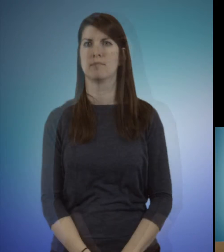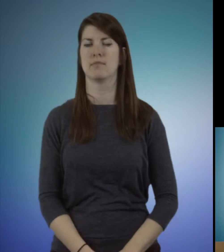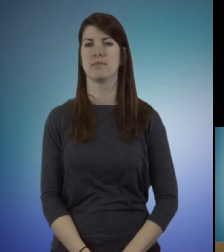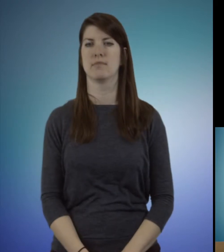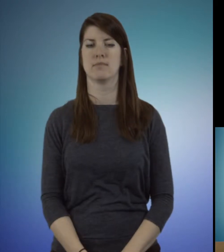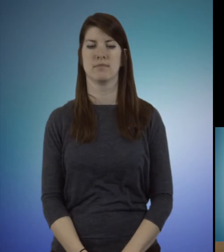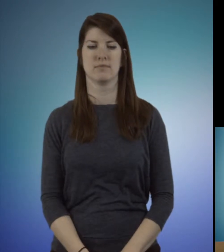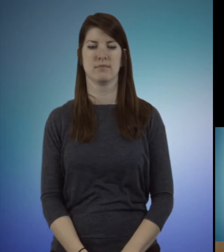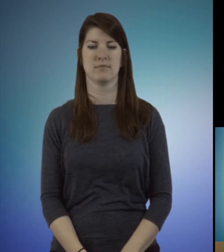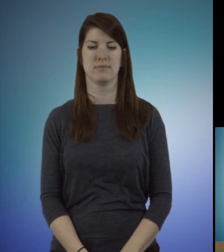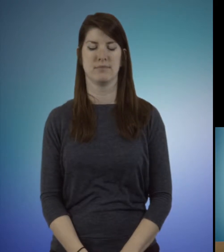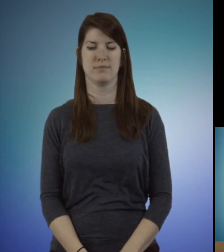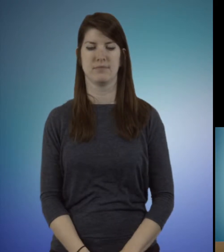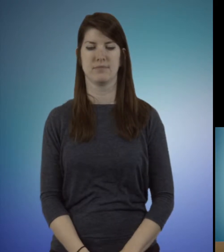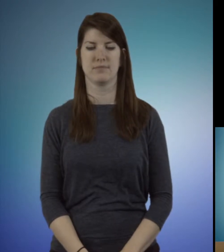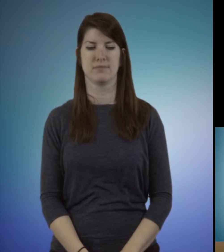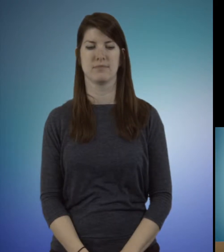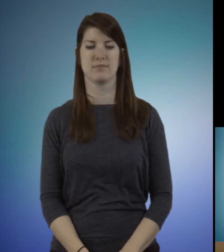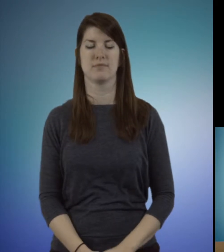Speaking and listening versus sign language.